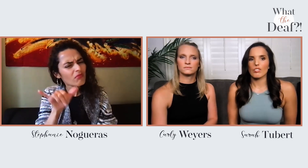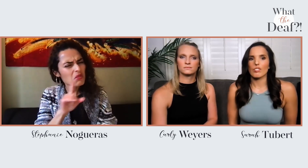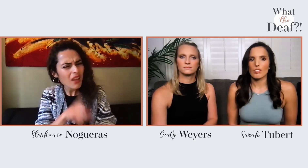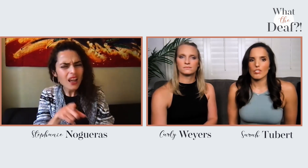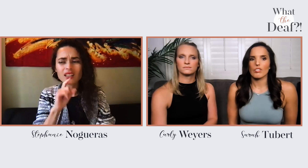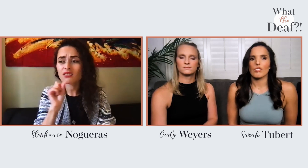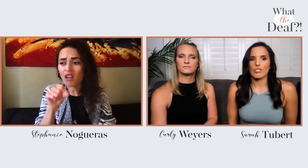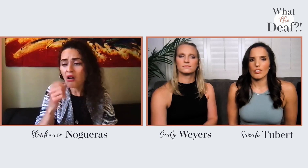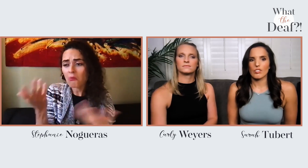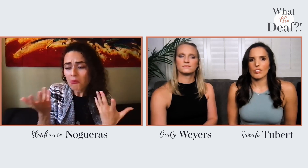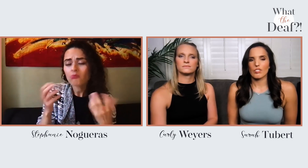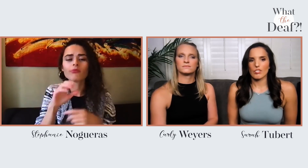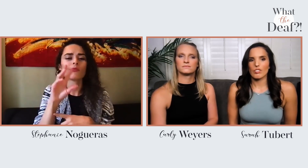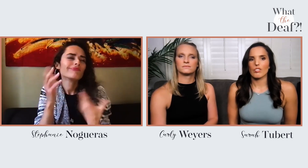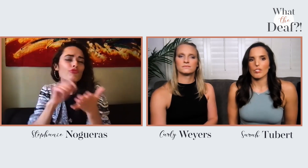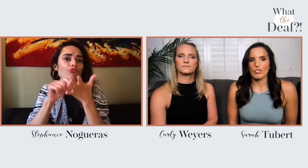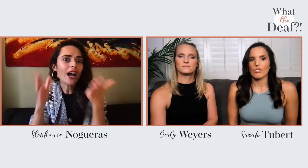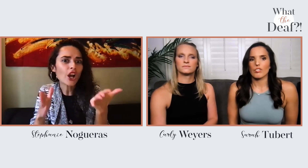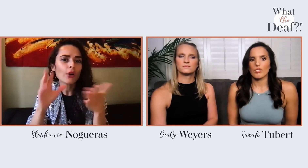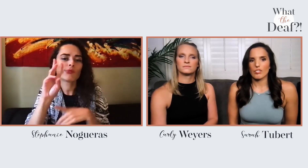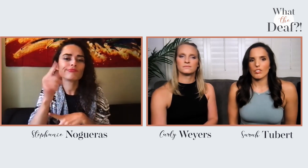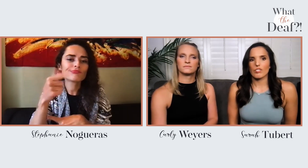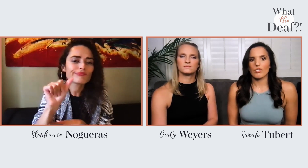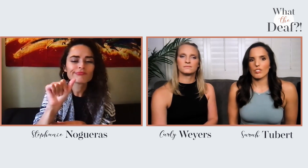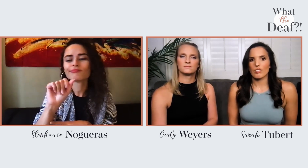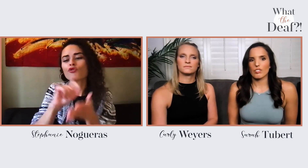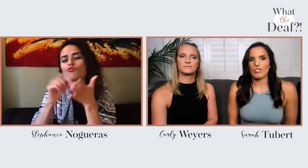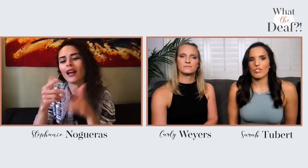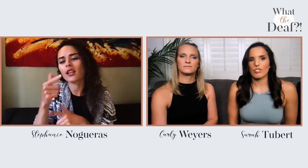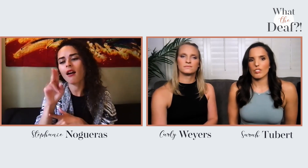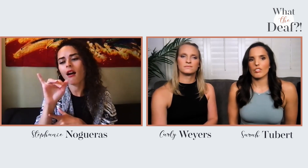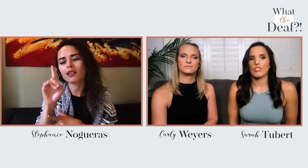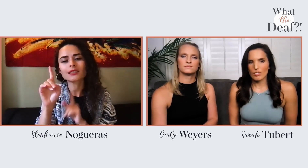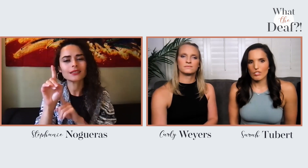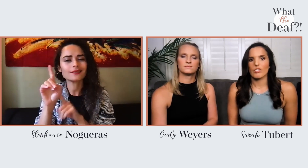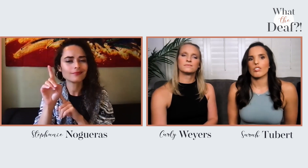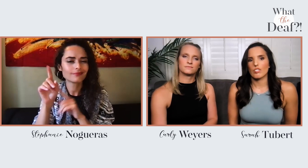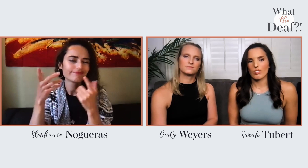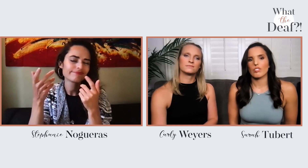they have open hiring and that nobody turns in resumes, but really, we have these unions, right?